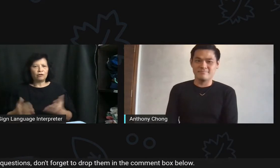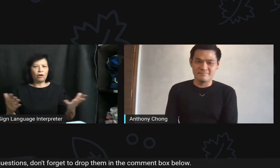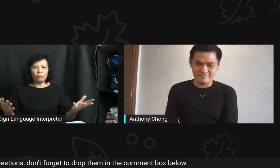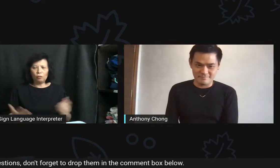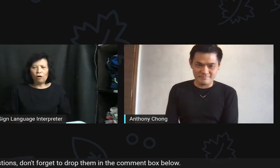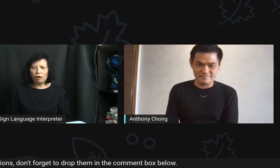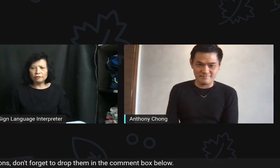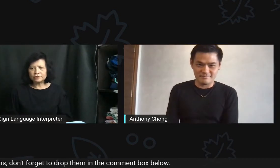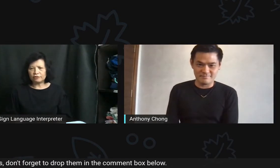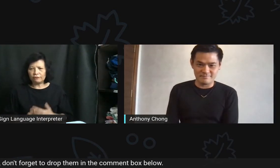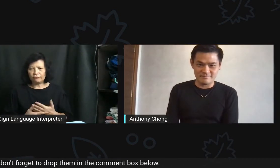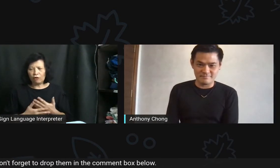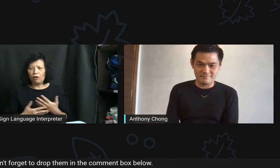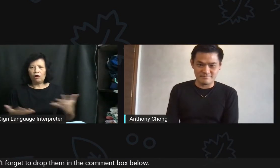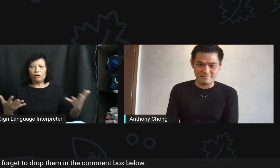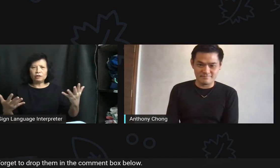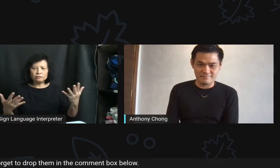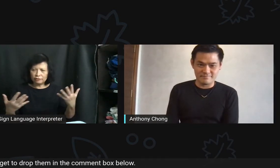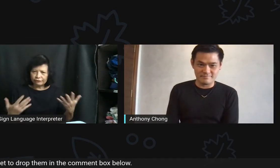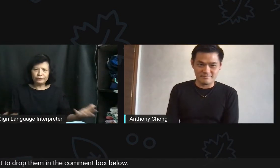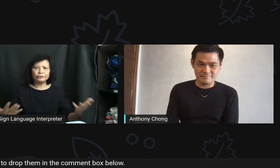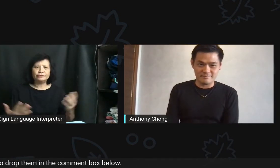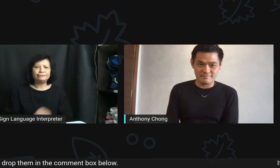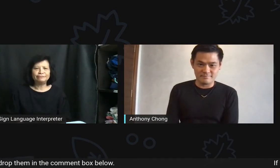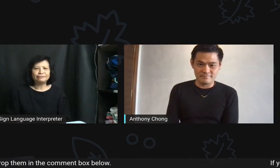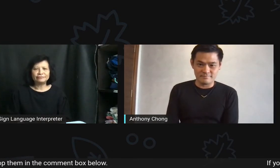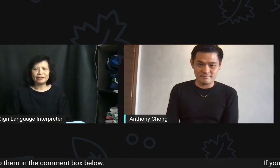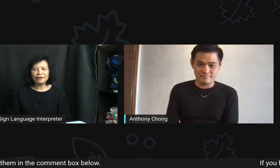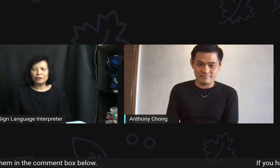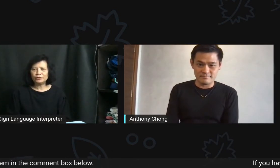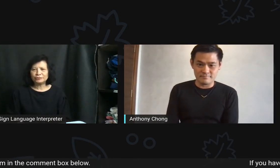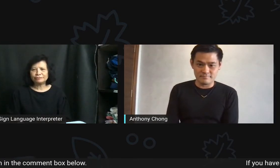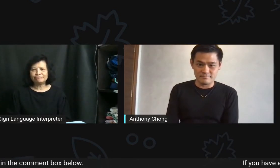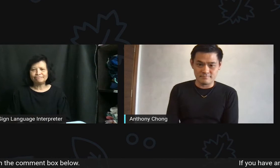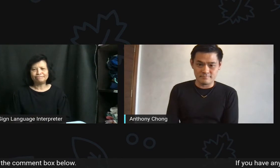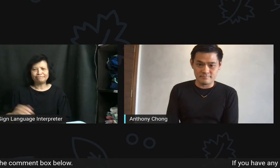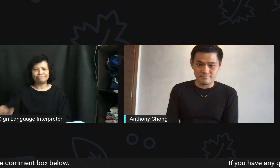called "Walls" for all of you. Thank you.